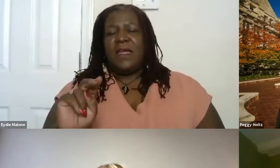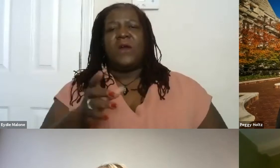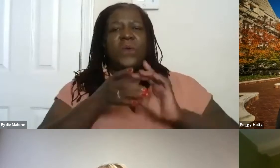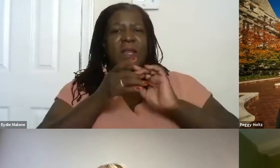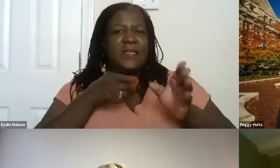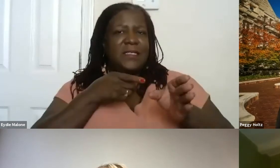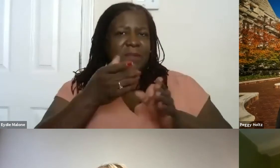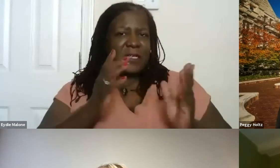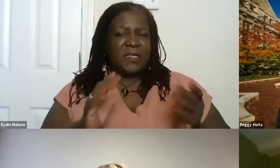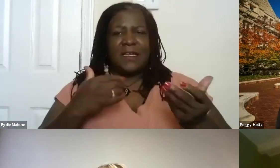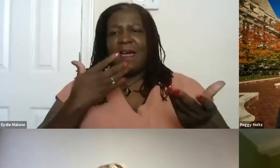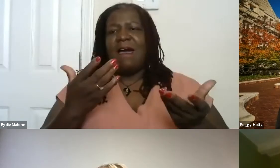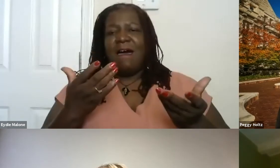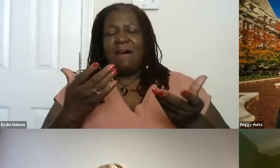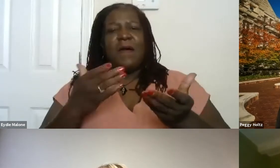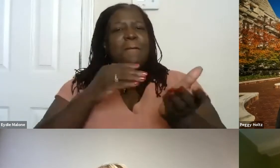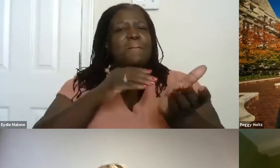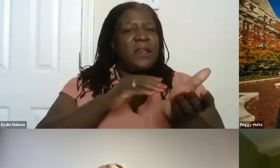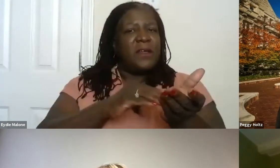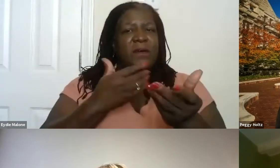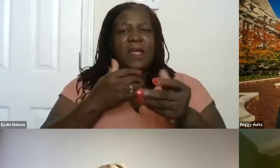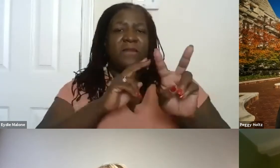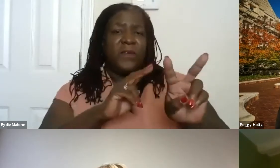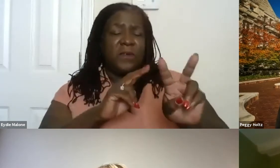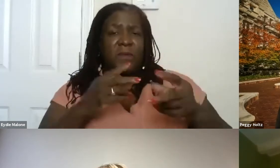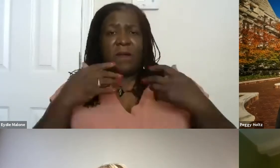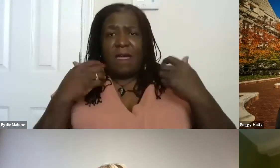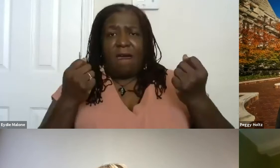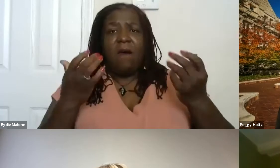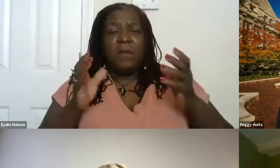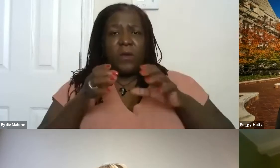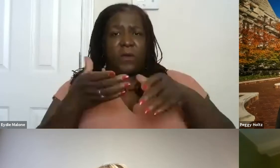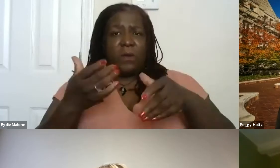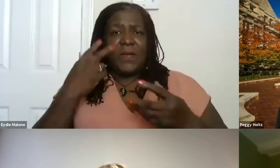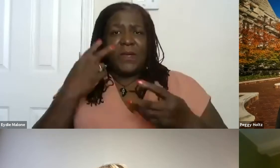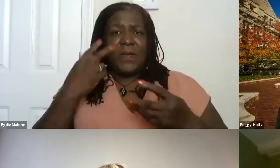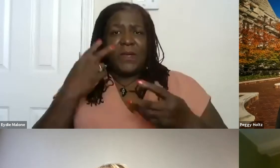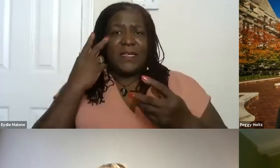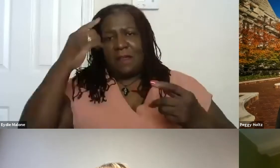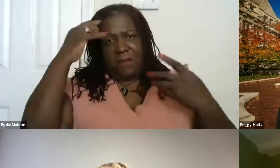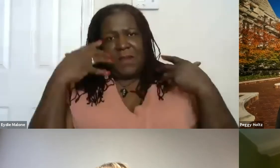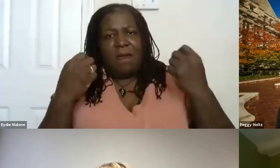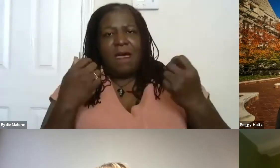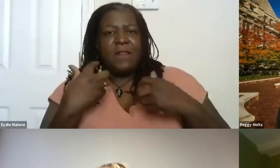and behavioral health arena and we just see a lot of mental health issues from having